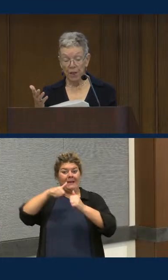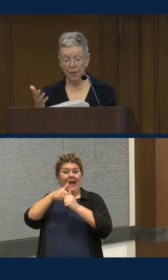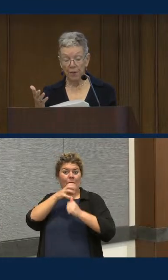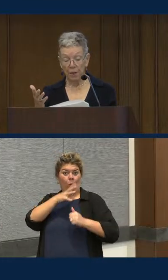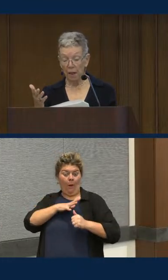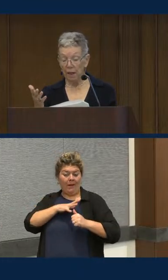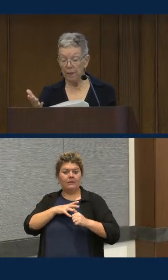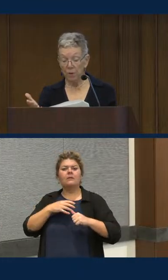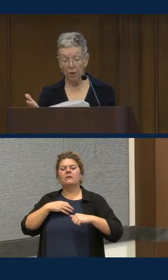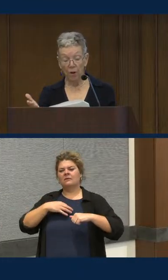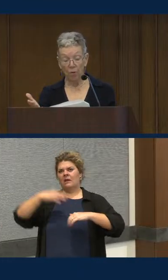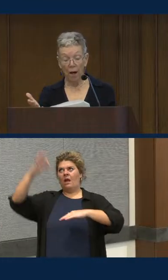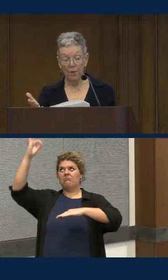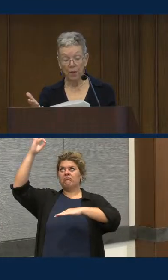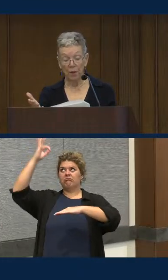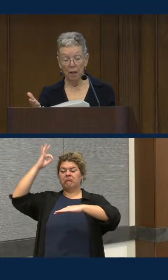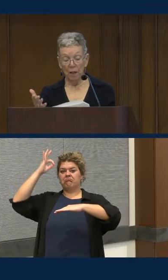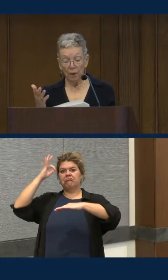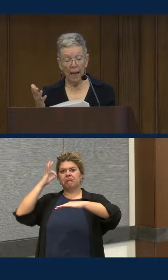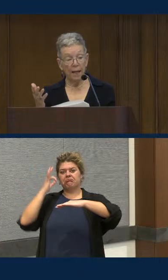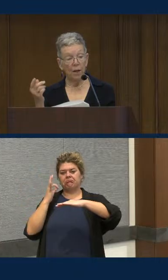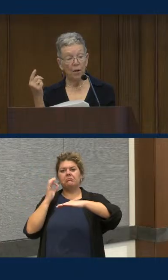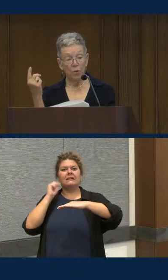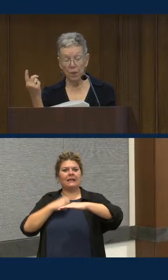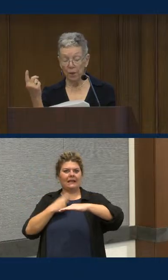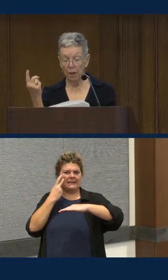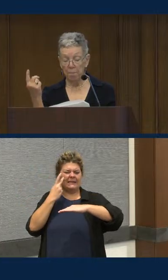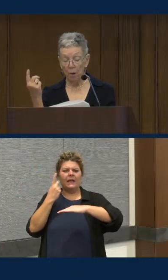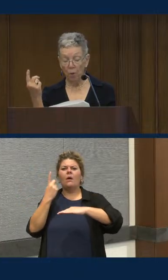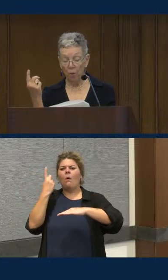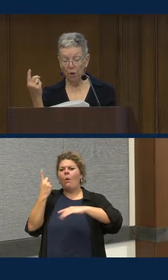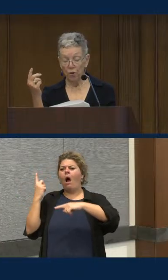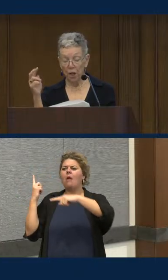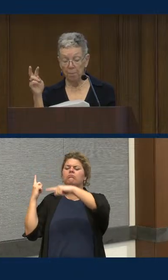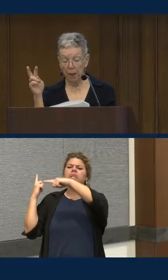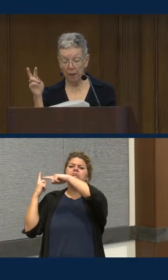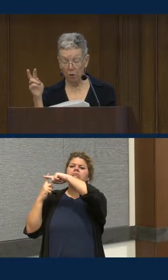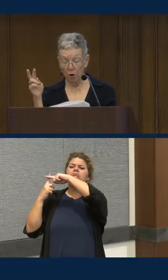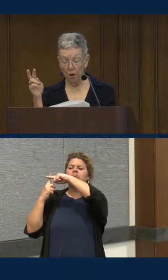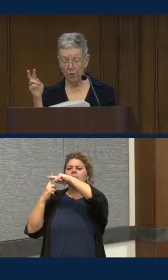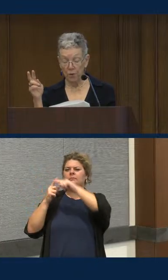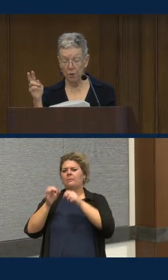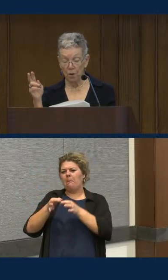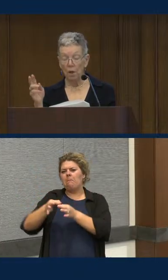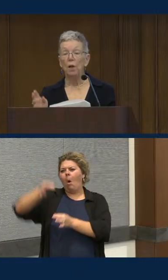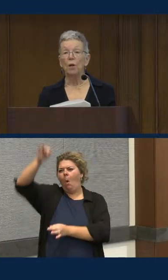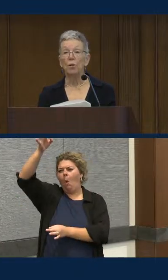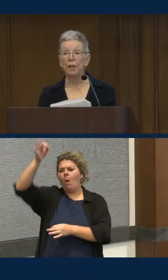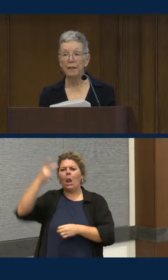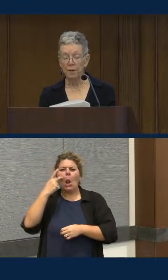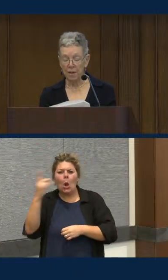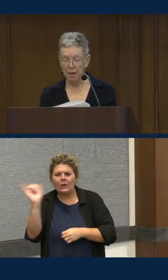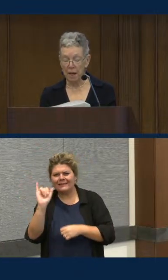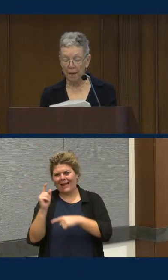horizon, lighting a utility pole shaped like a cross. Her dignity and joyful presence pervade the